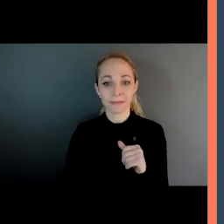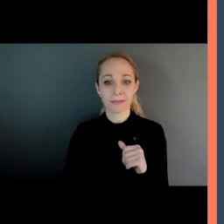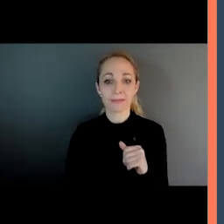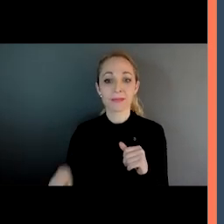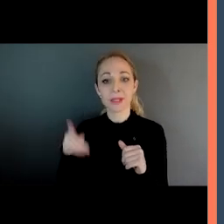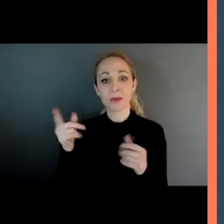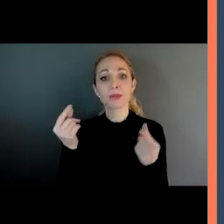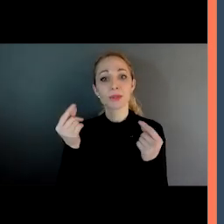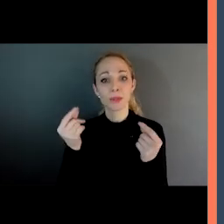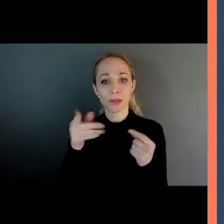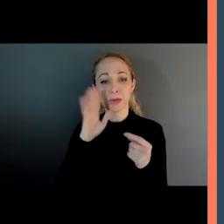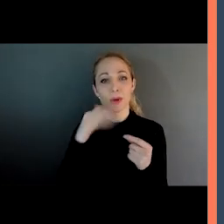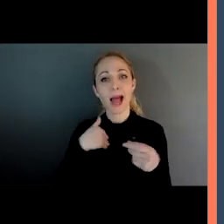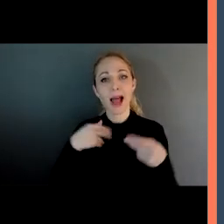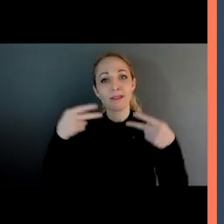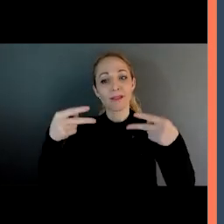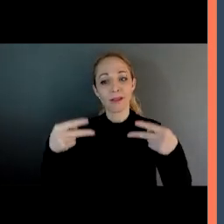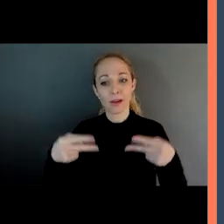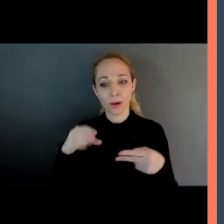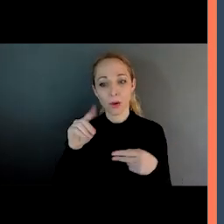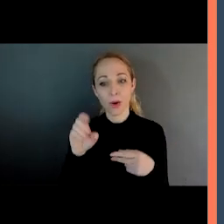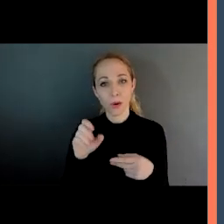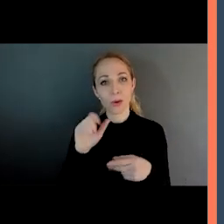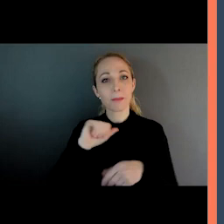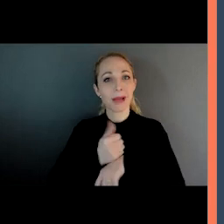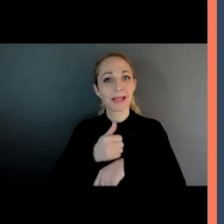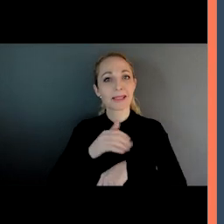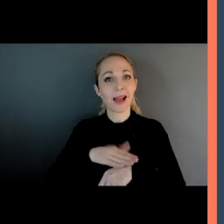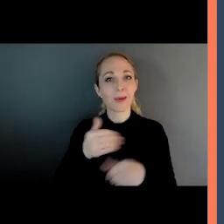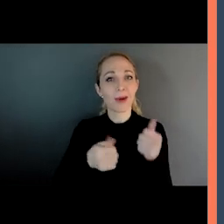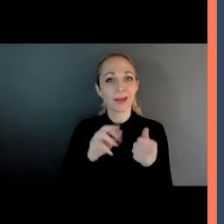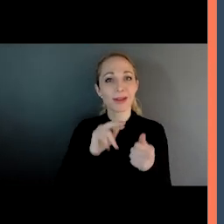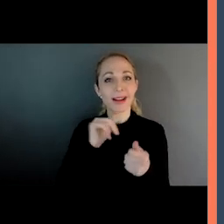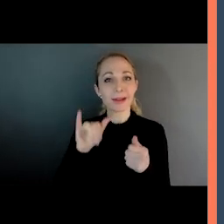WE WILL HAVE CODE BASED ON WHETHER OR NOT THE PERSON ENABLED THIS FEATURE.